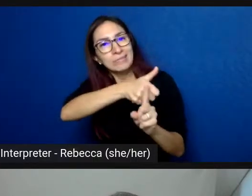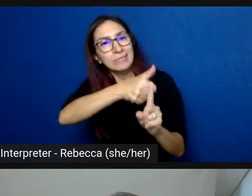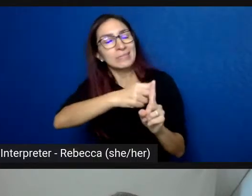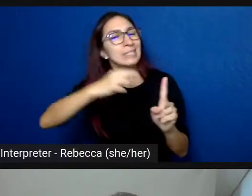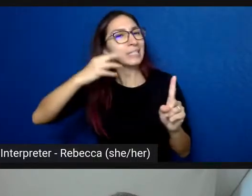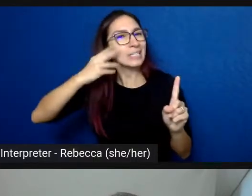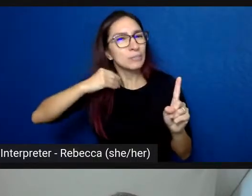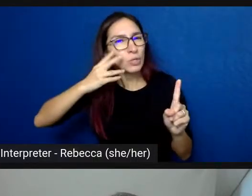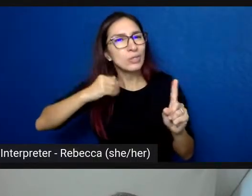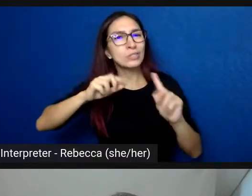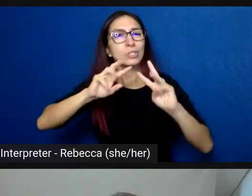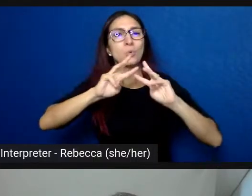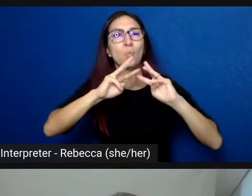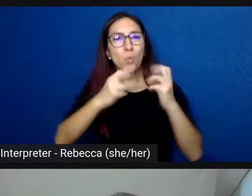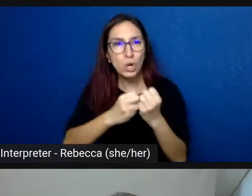by